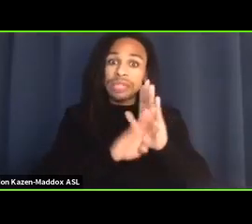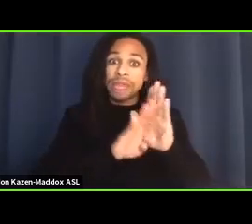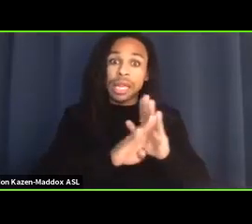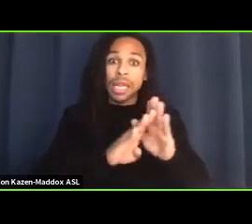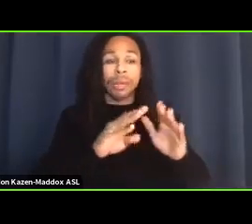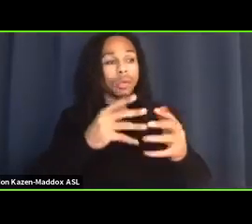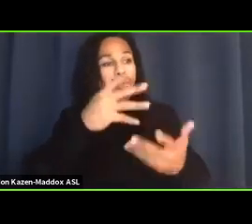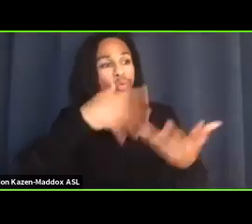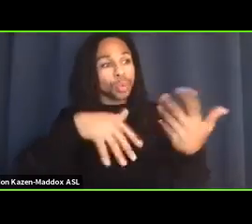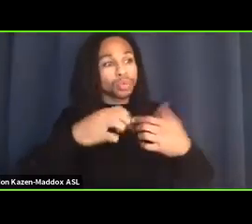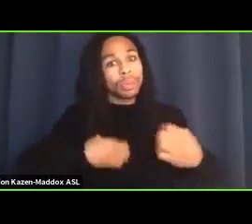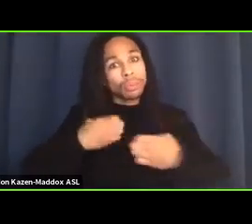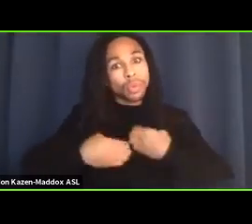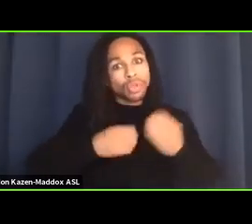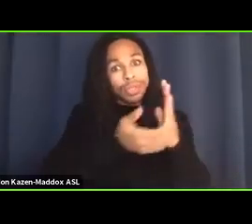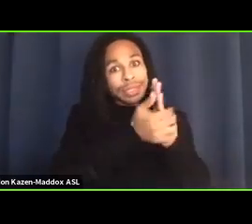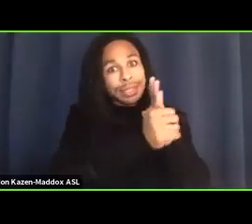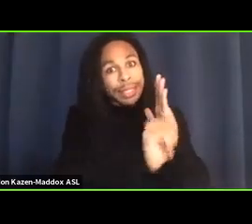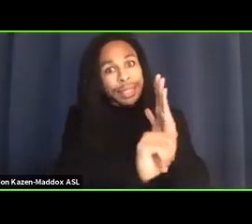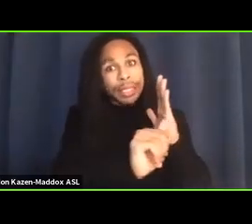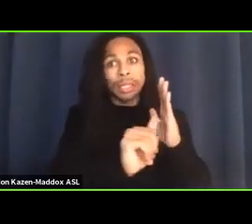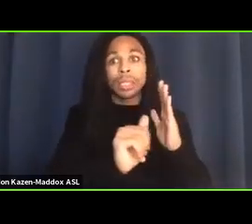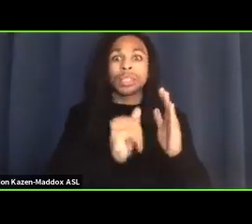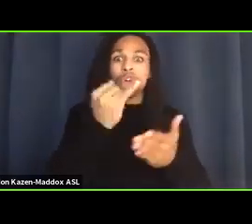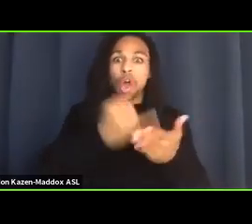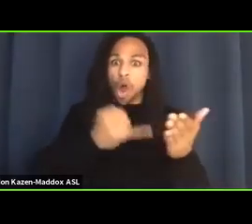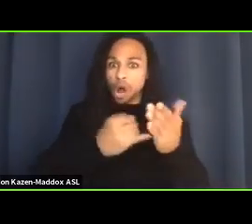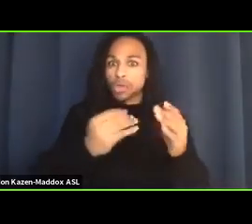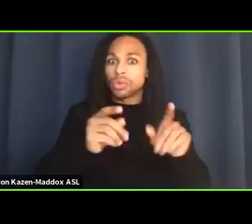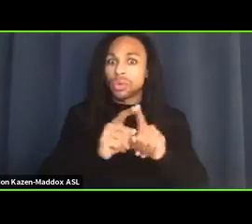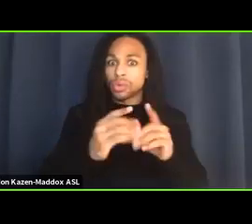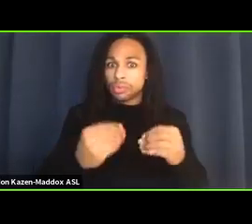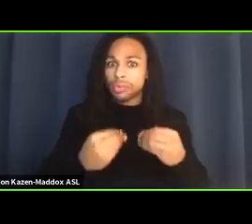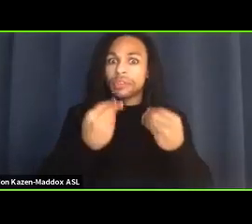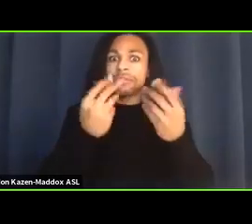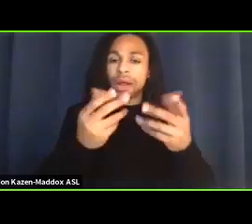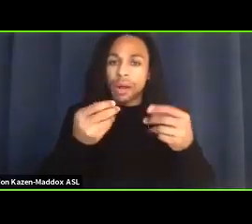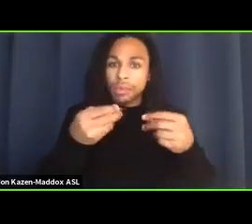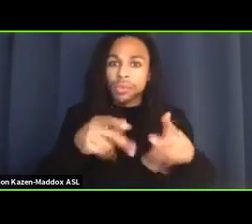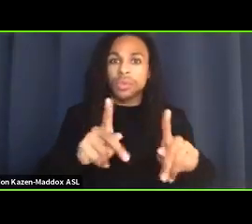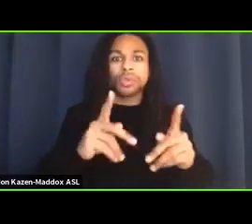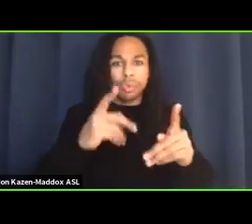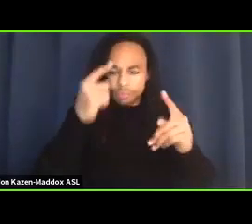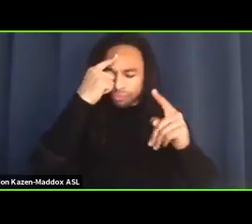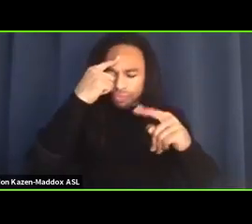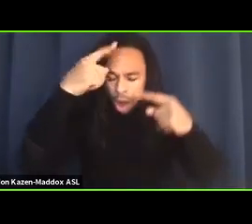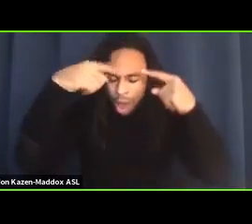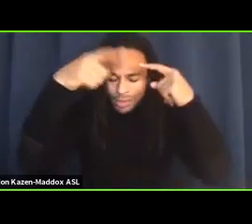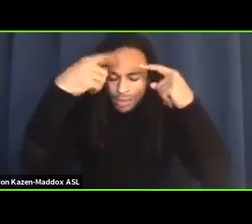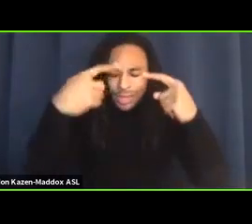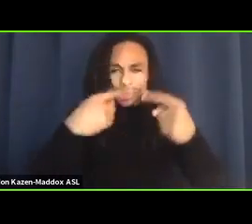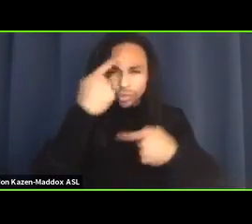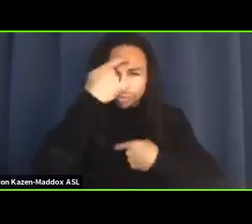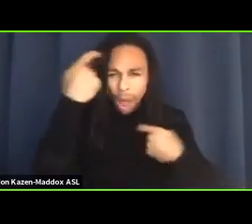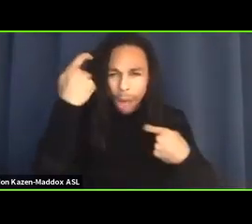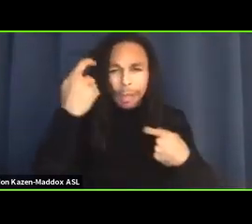is critical within immigrant and disability communities, within our early childhood development